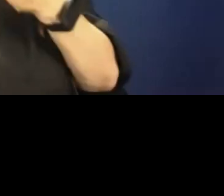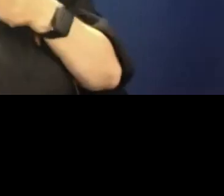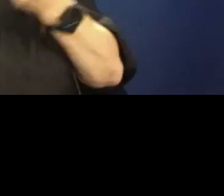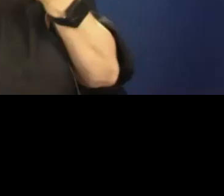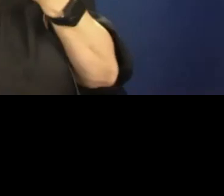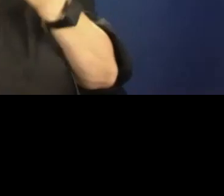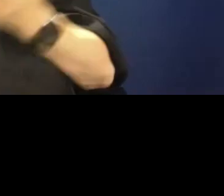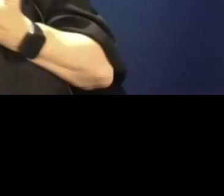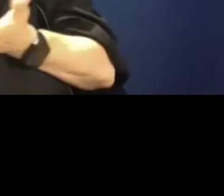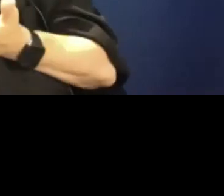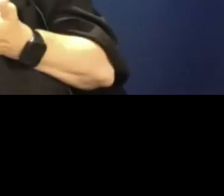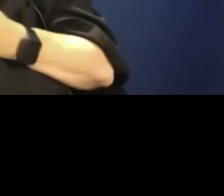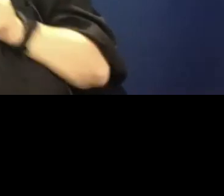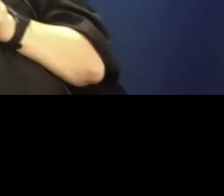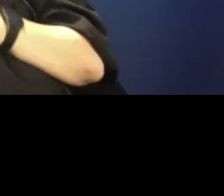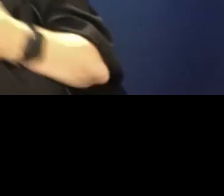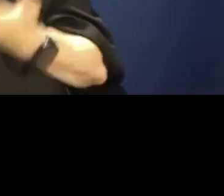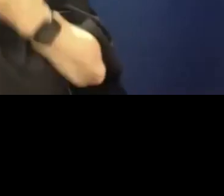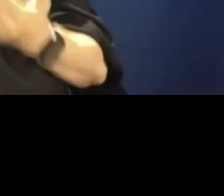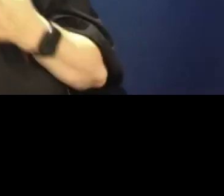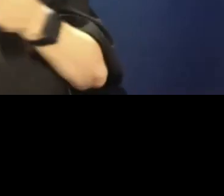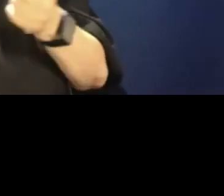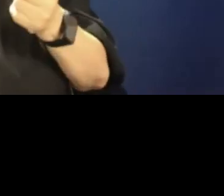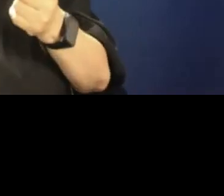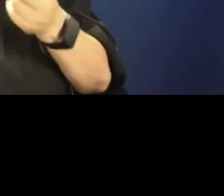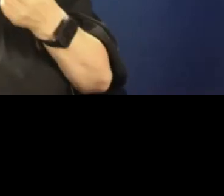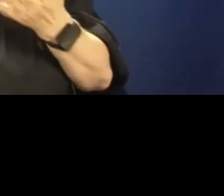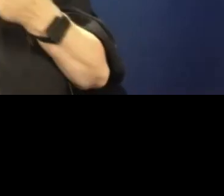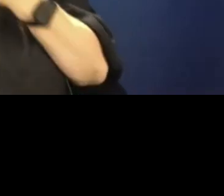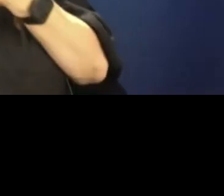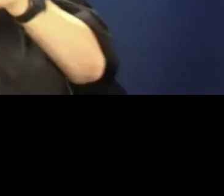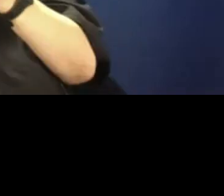And also want to say thank you to Katie. Thank you to our interpreters and all of our staff support.